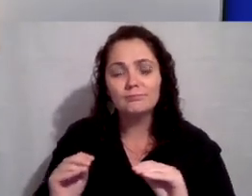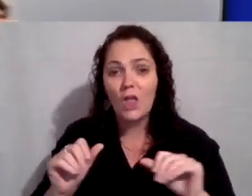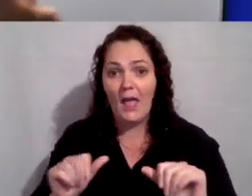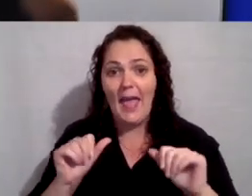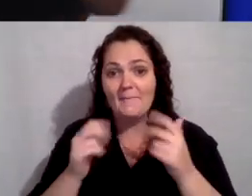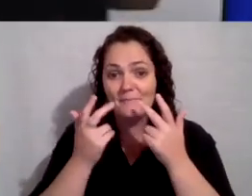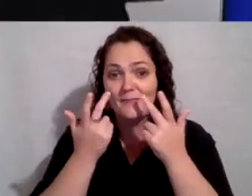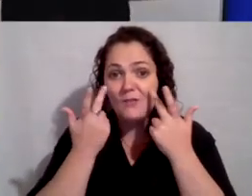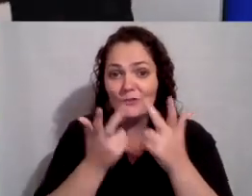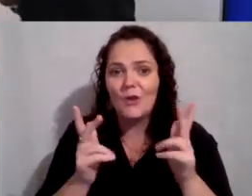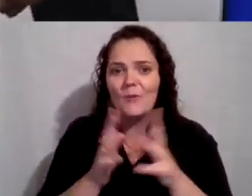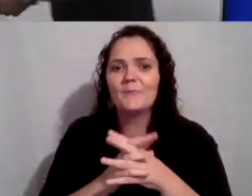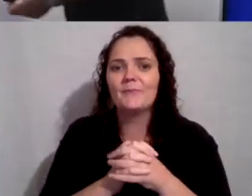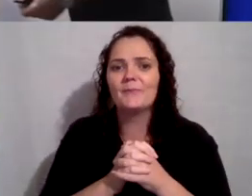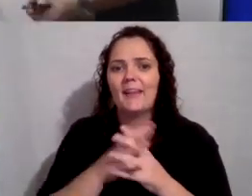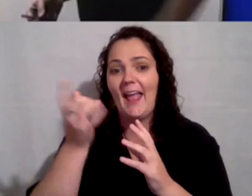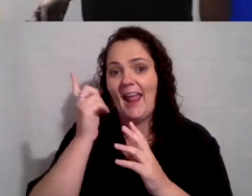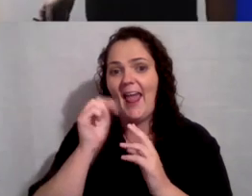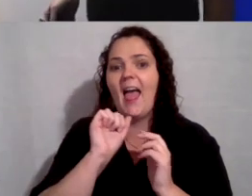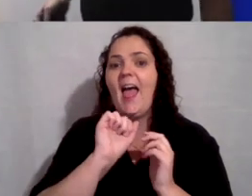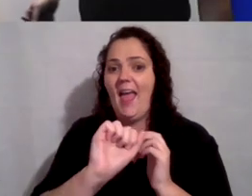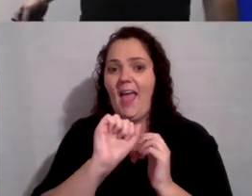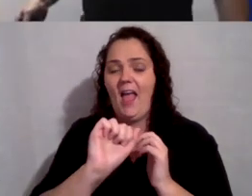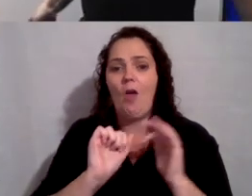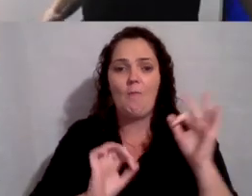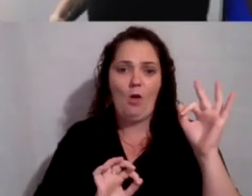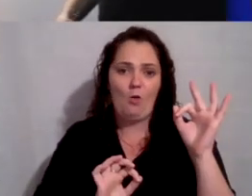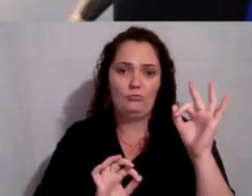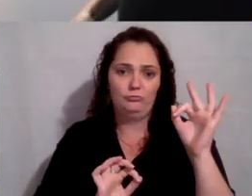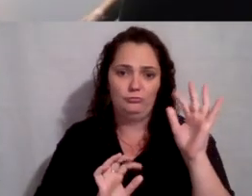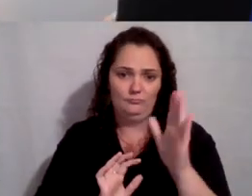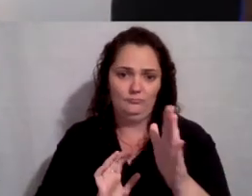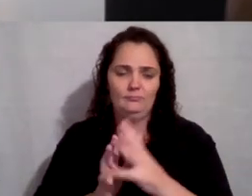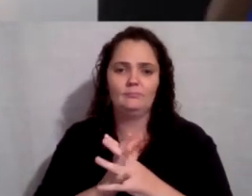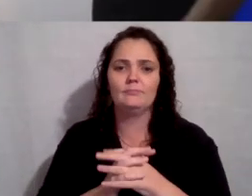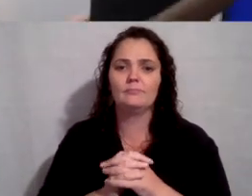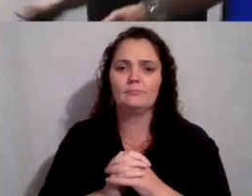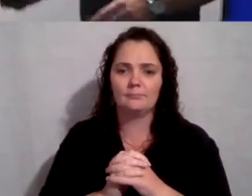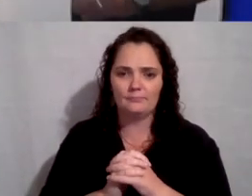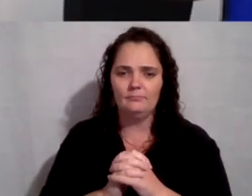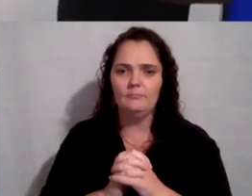Okay so Rachel and Atticus are now taking a pose here for us, excellent.